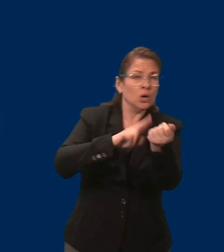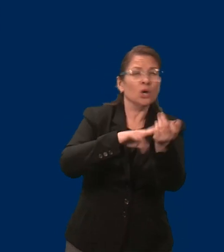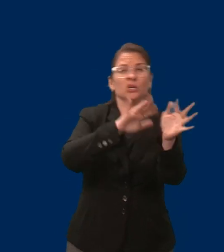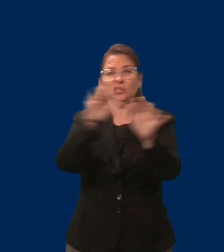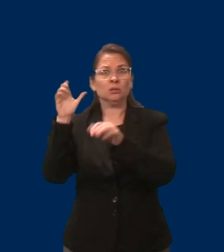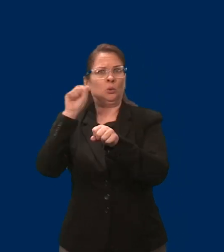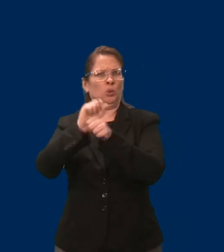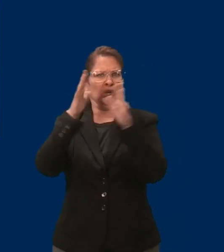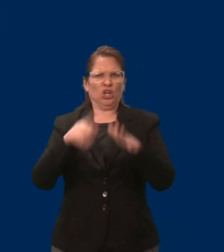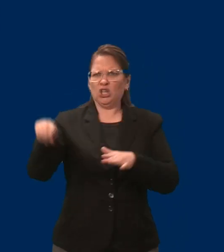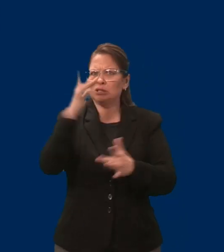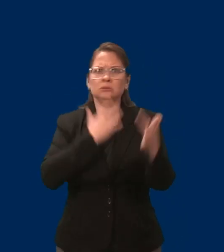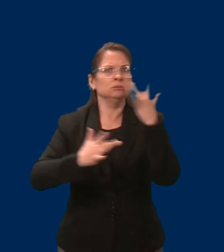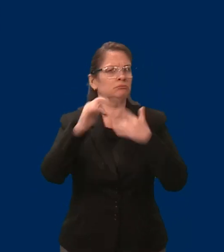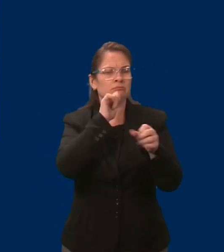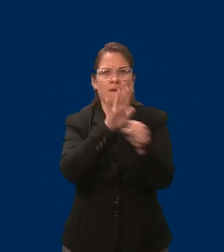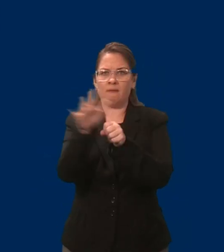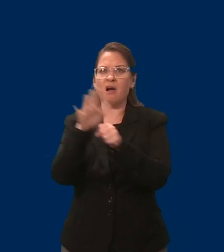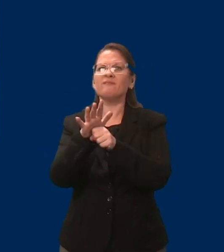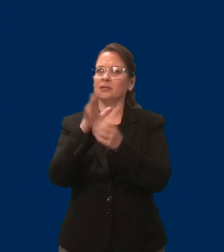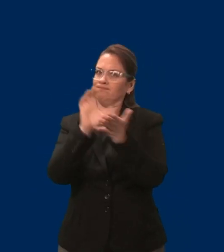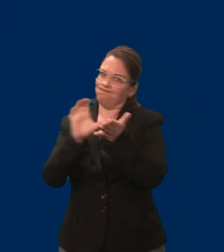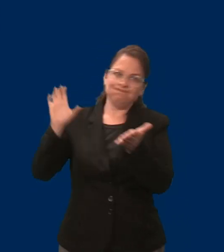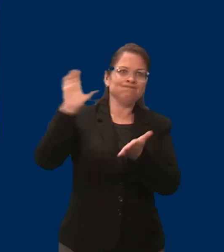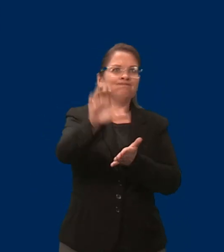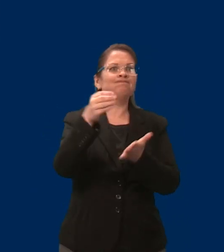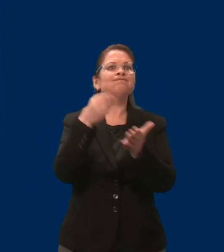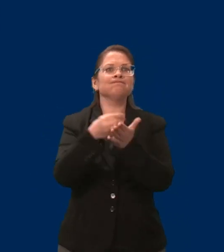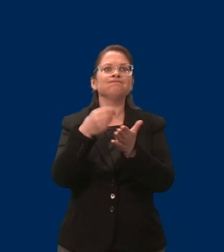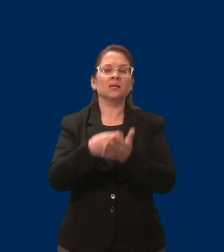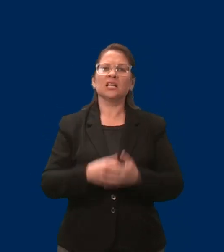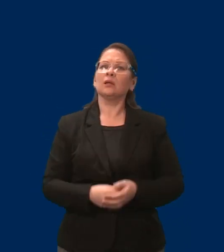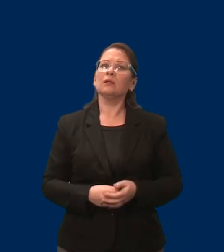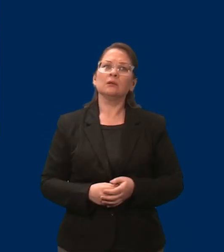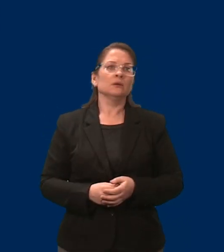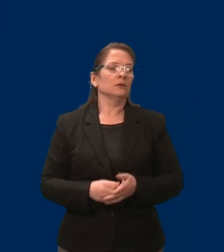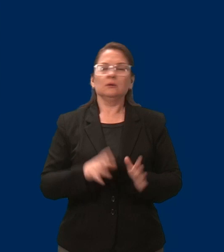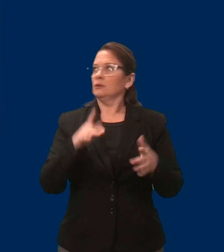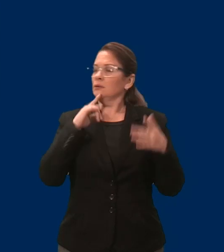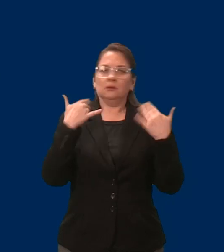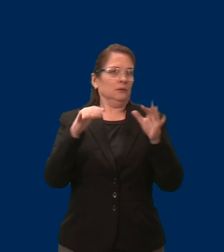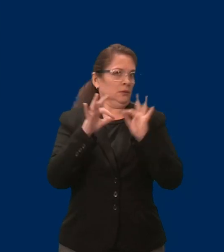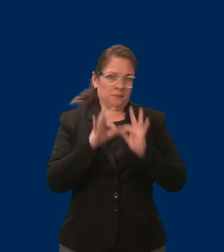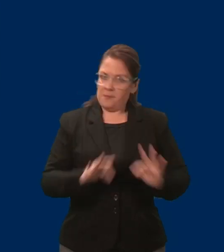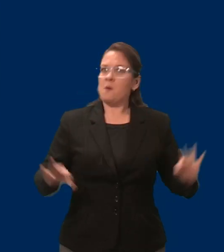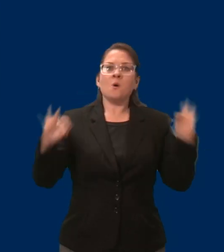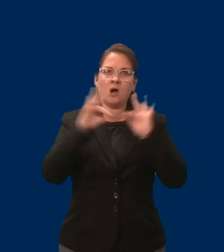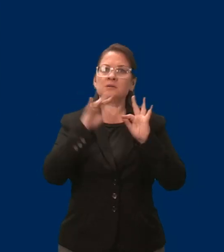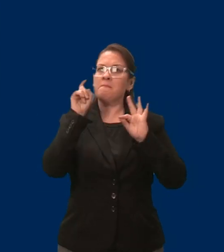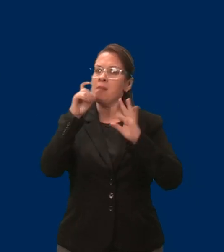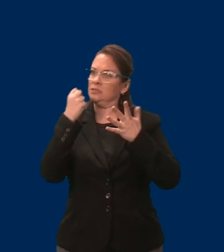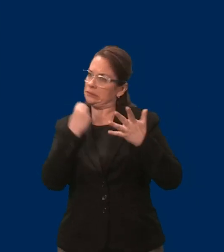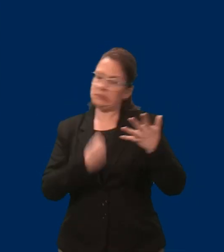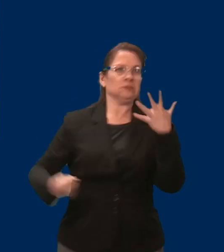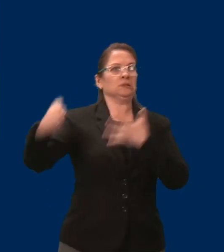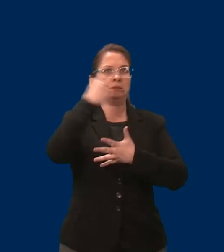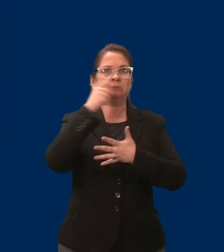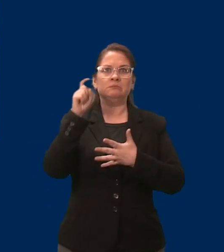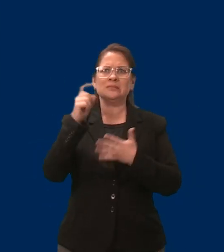And again, I mentioned, those areas where it was so important that we get the workers--often it's a time of life or death.